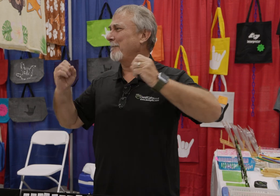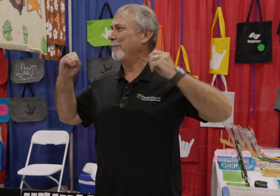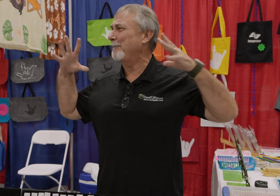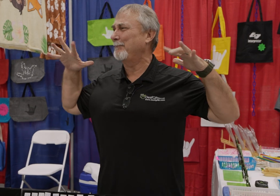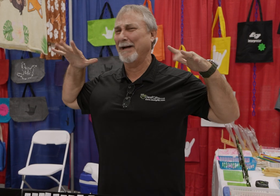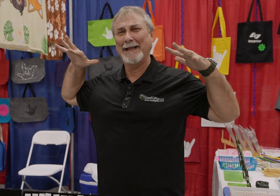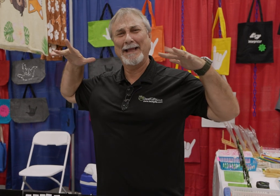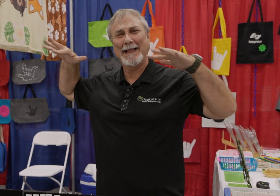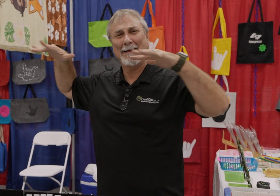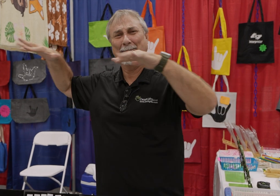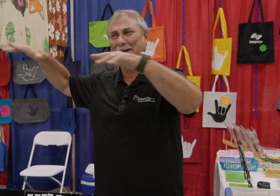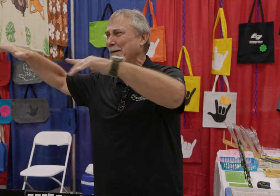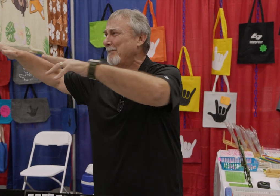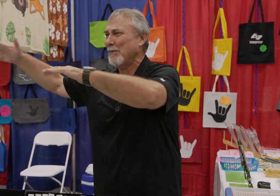There are so many people here!